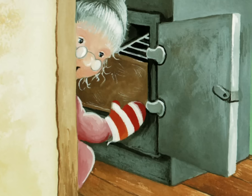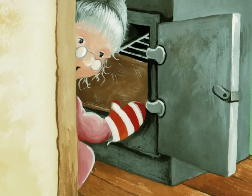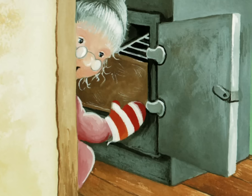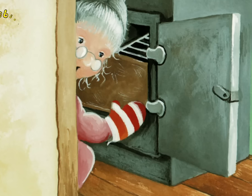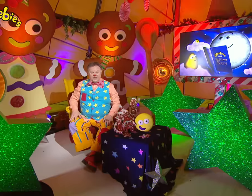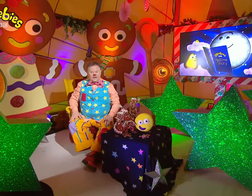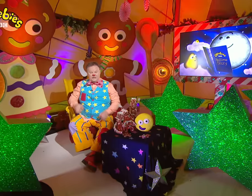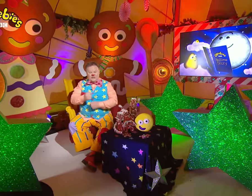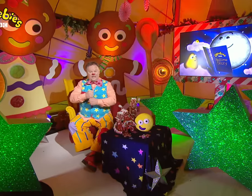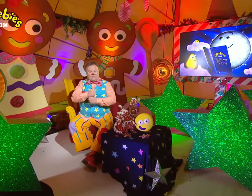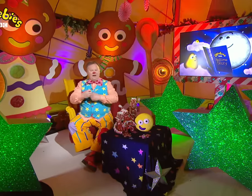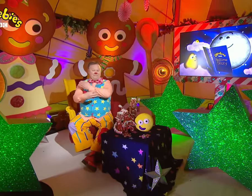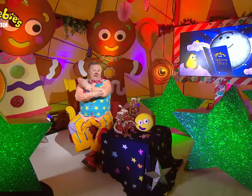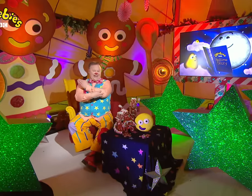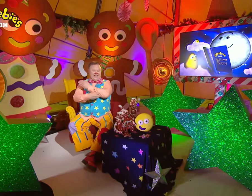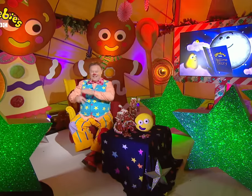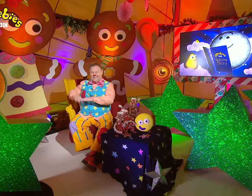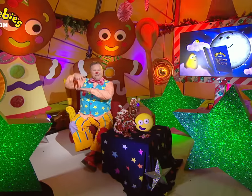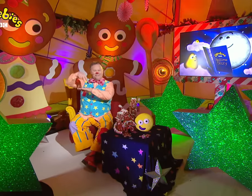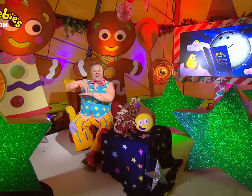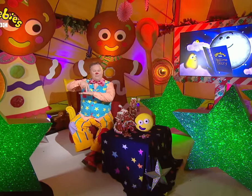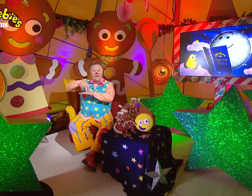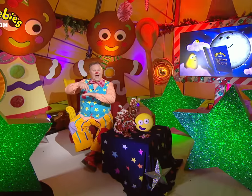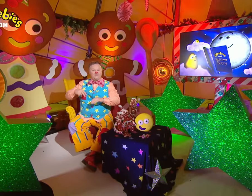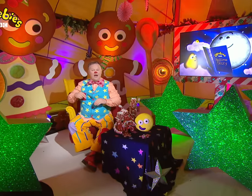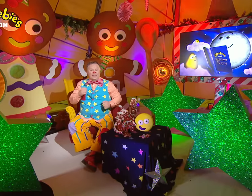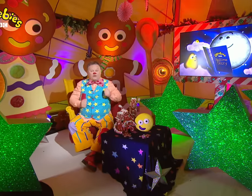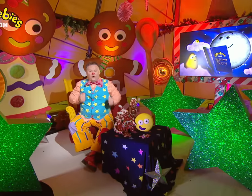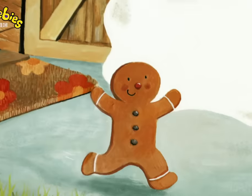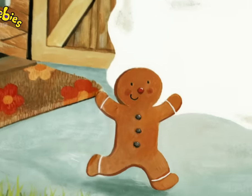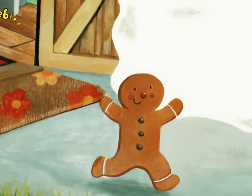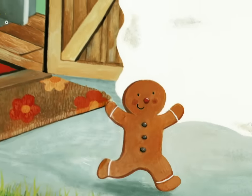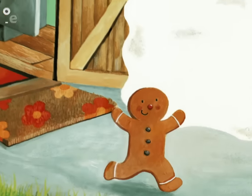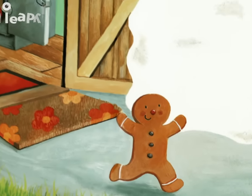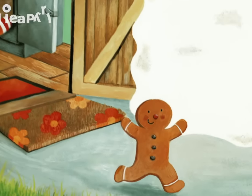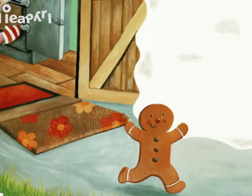suddenly the gingerbread man jumped up and ran through the open kitchen door